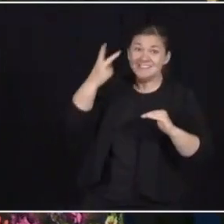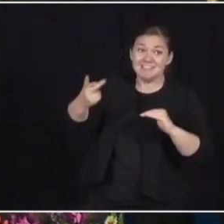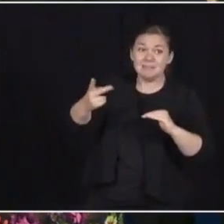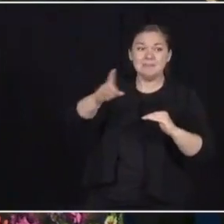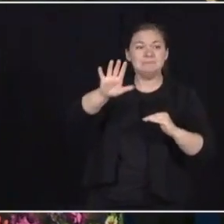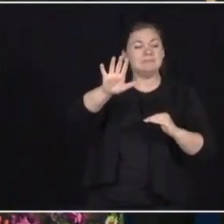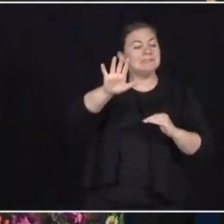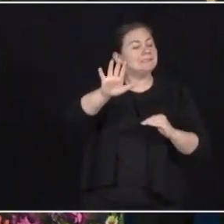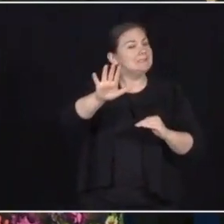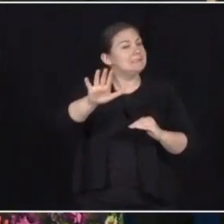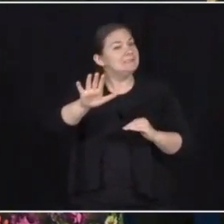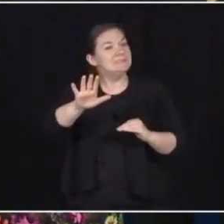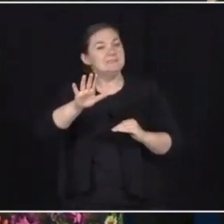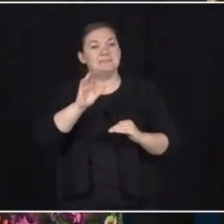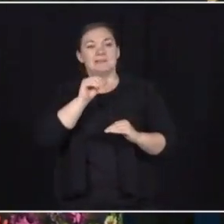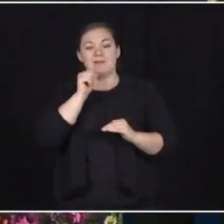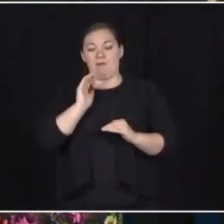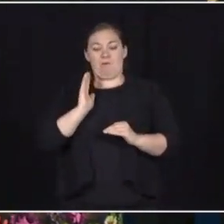is because people have been listening.